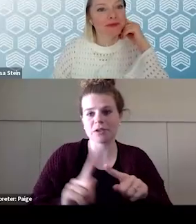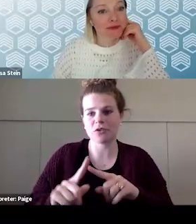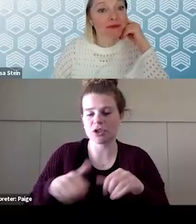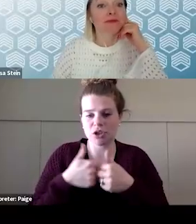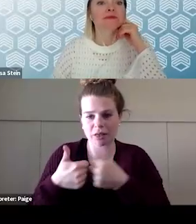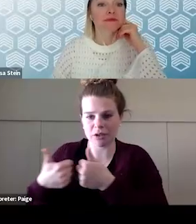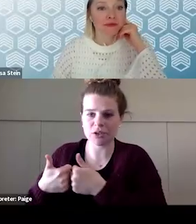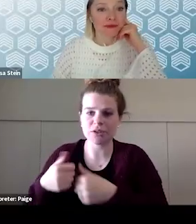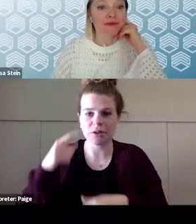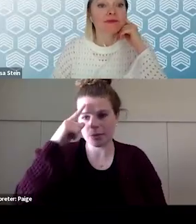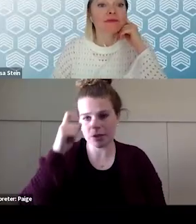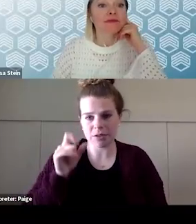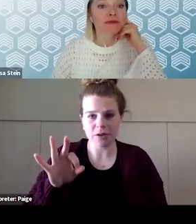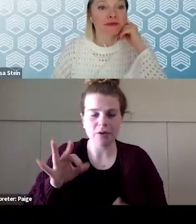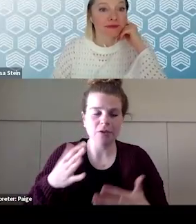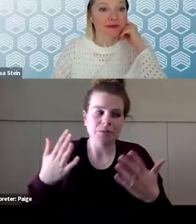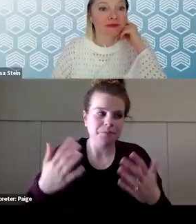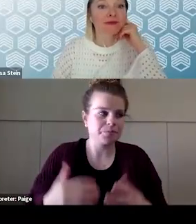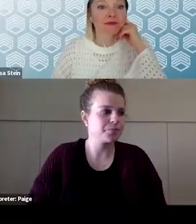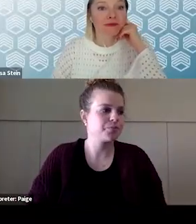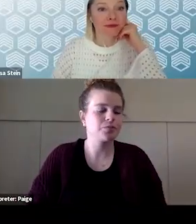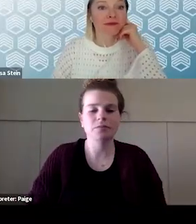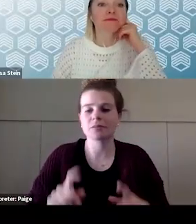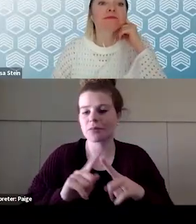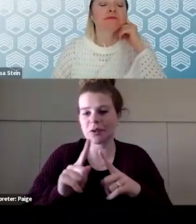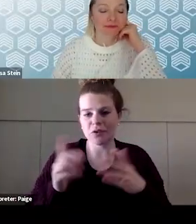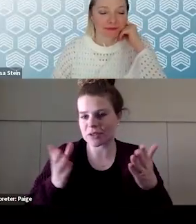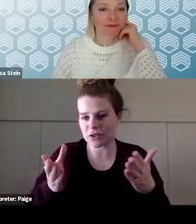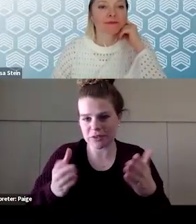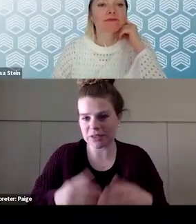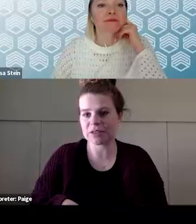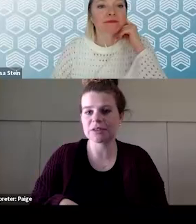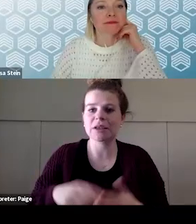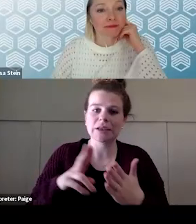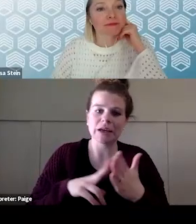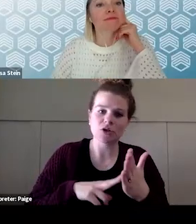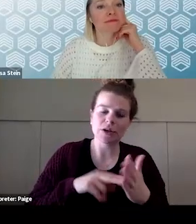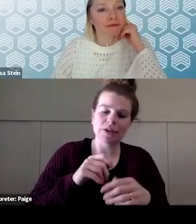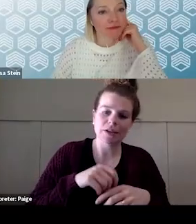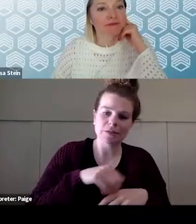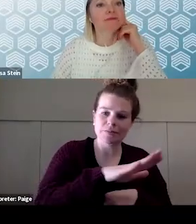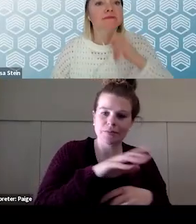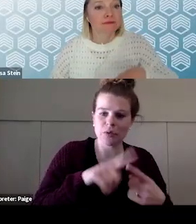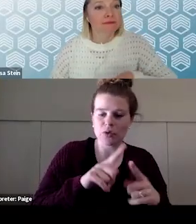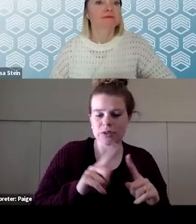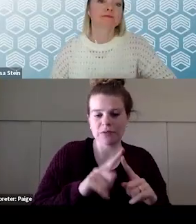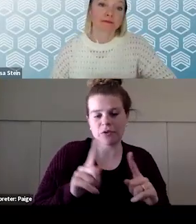just because of having different services contracted out by different service providers